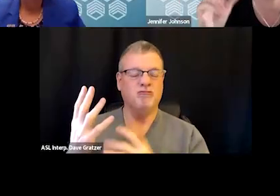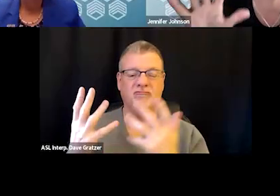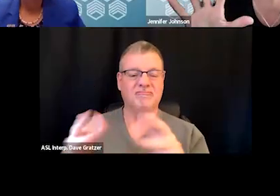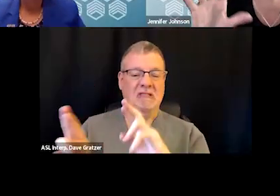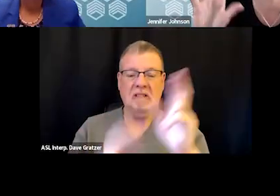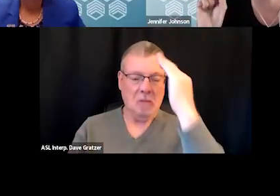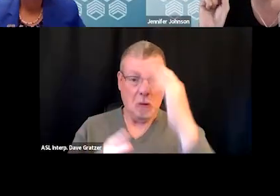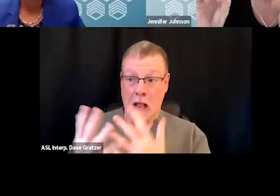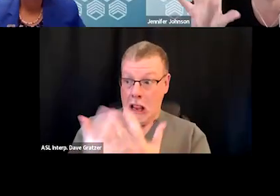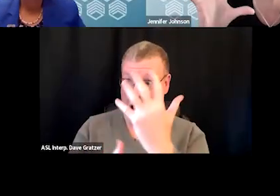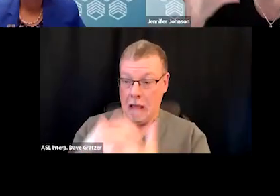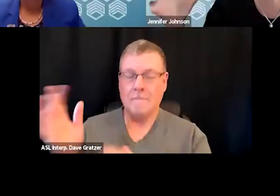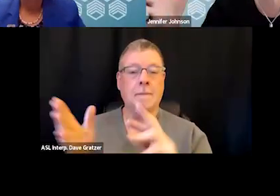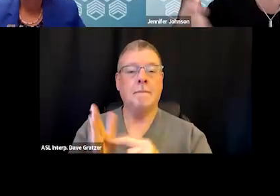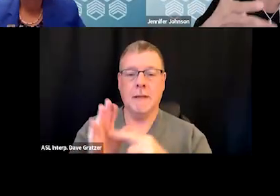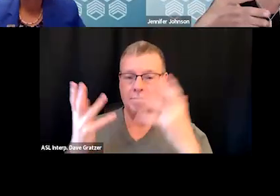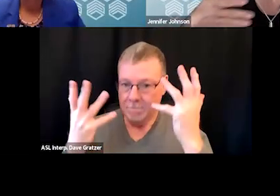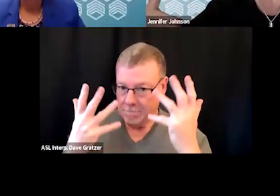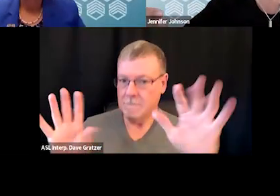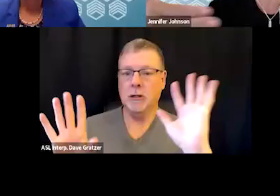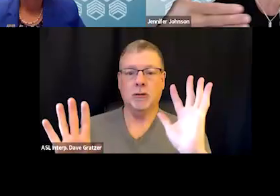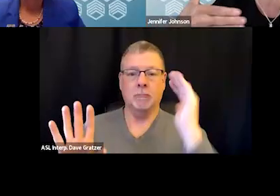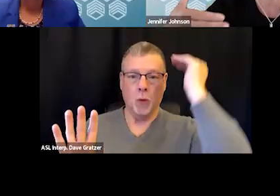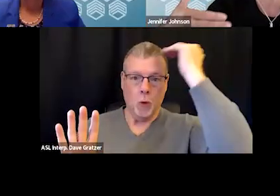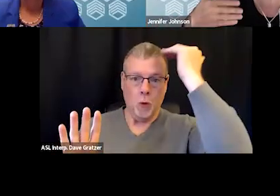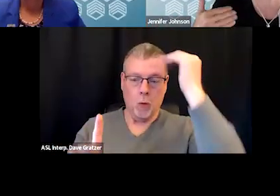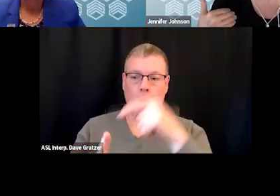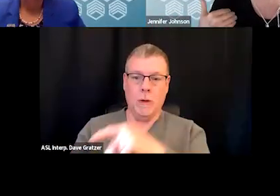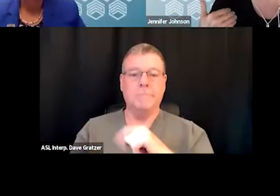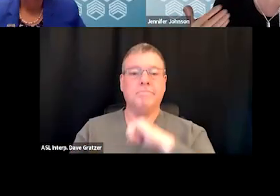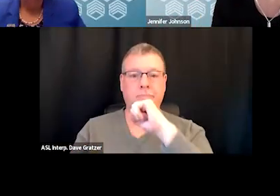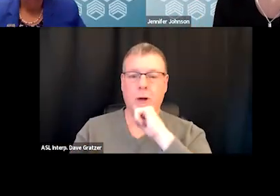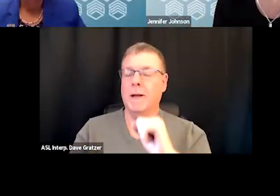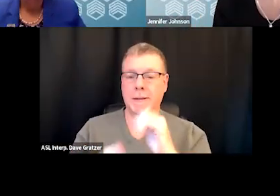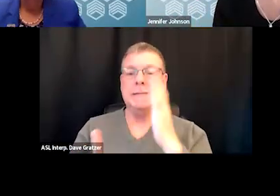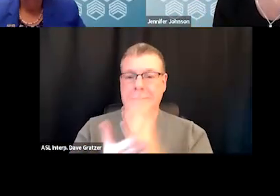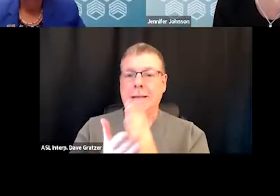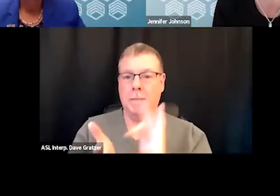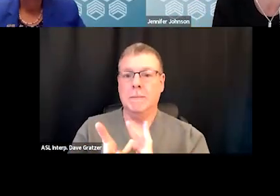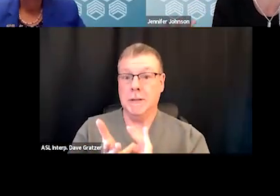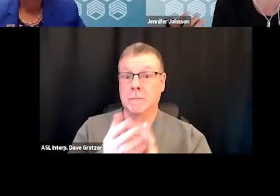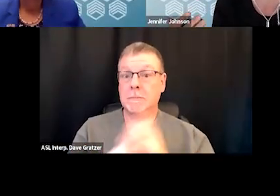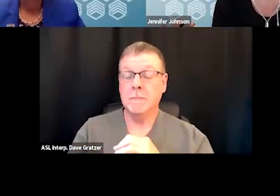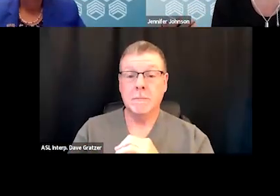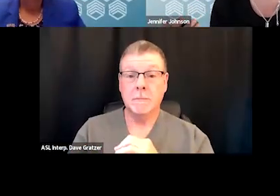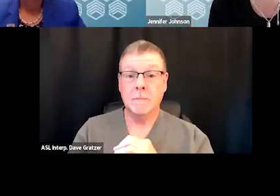He was wearing gloves, okay, this… W- we, we know this might be an issue. I might tell the judge.